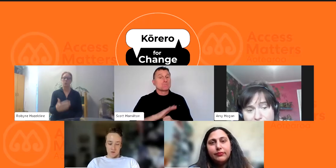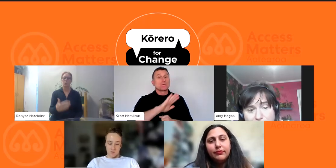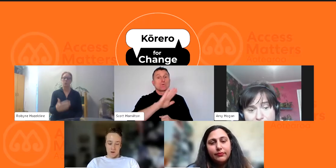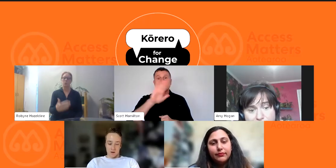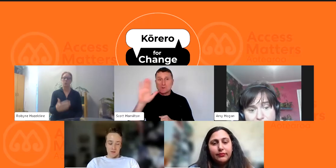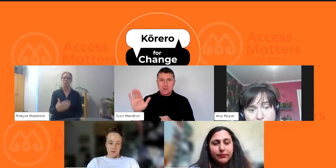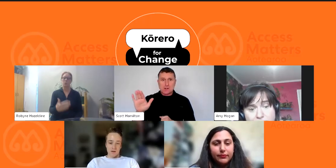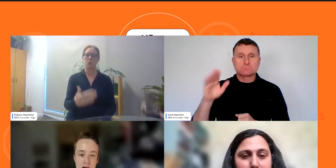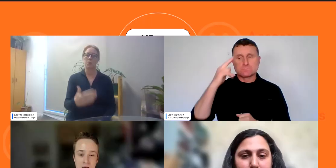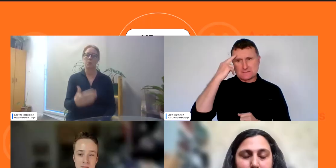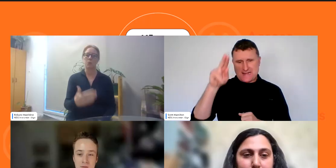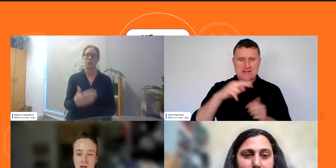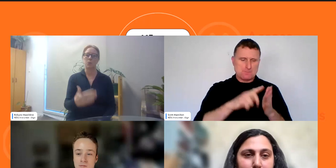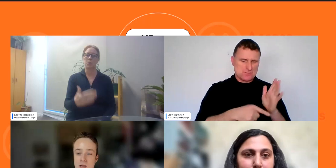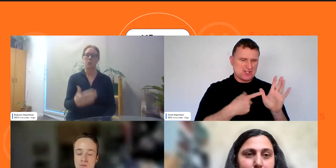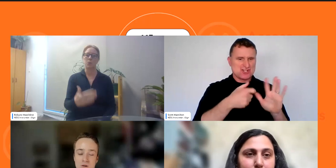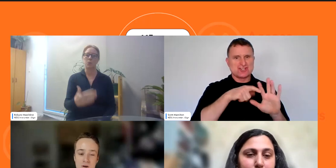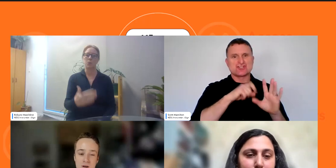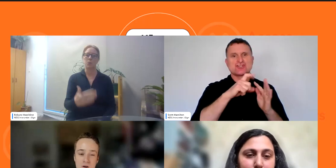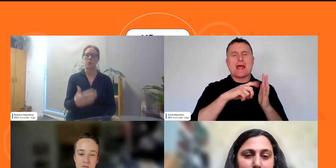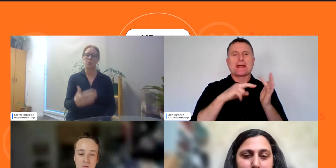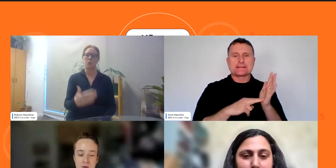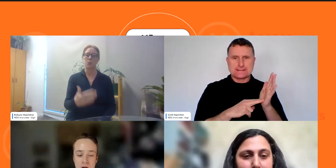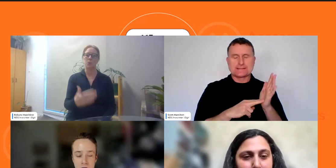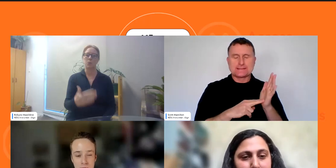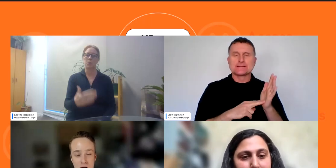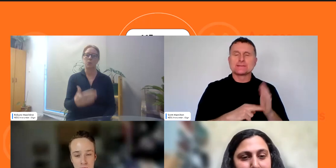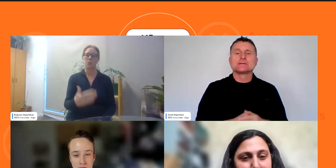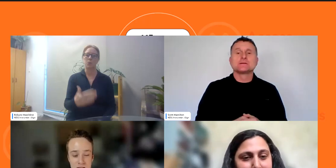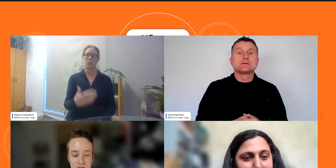tōku ingoa. I have the absolute honour of helping out with the